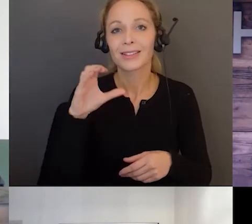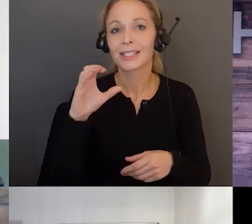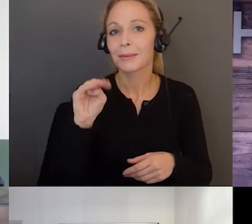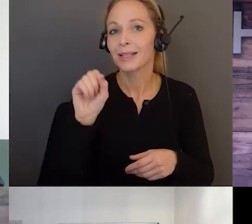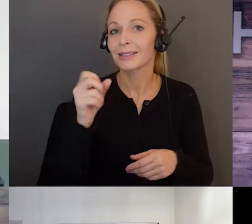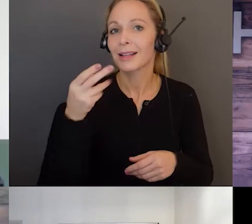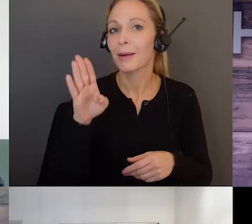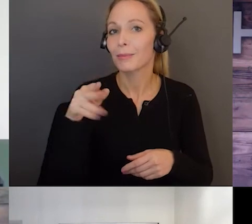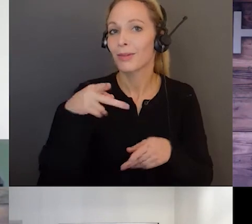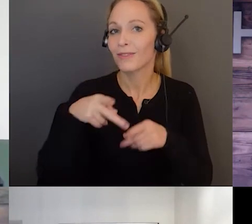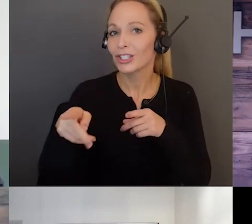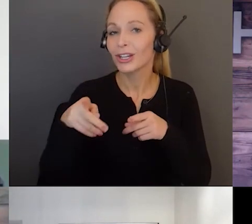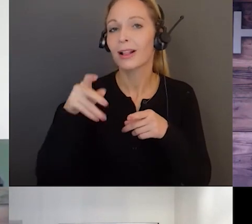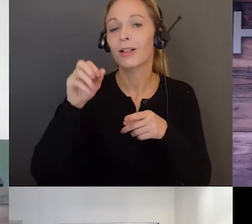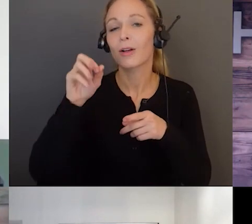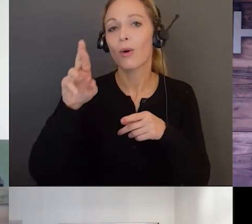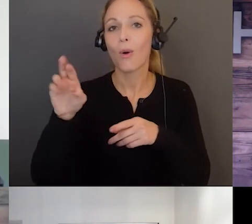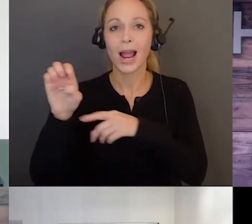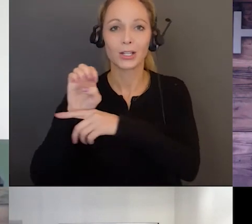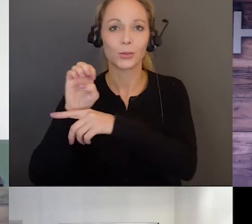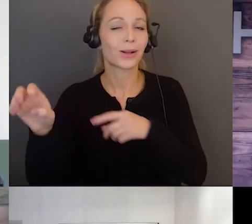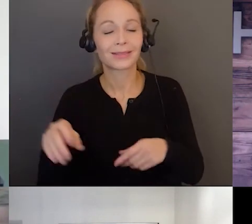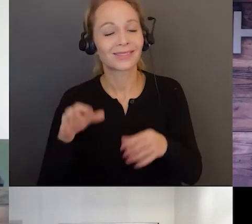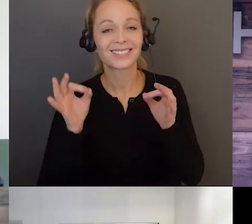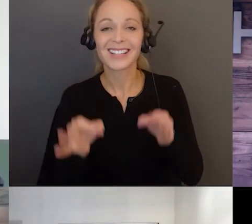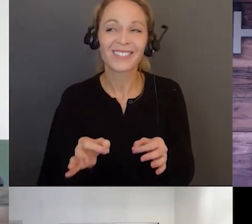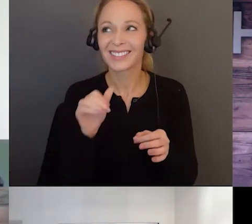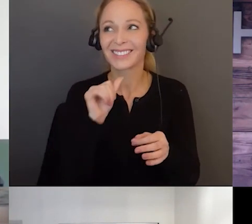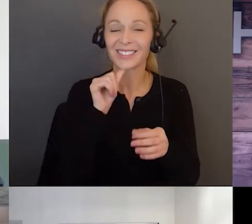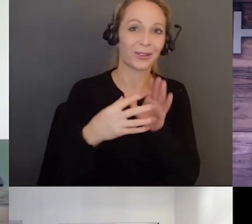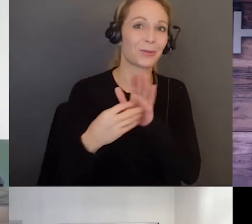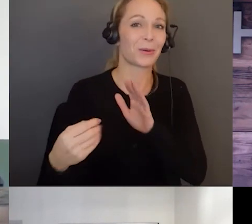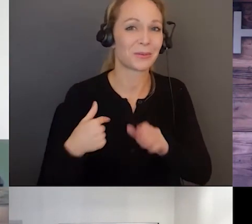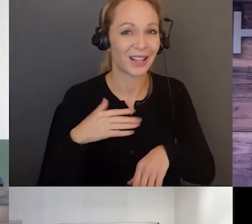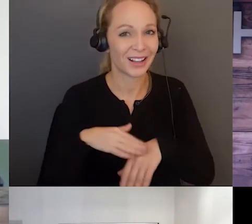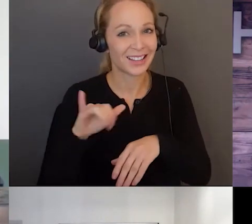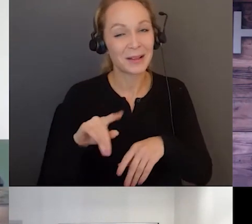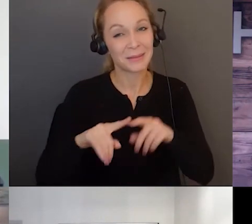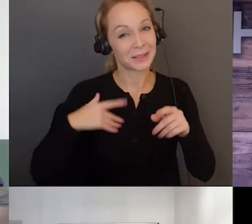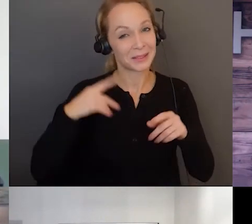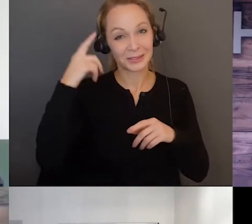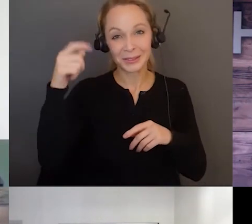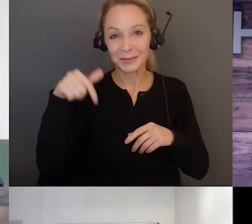TO HAVE CMS PROFESSIONAL OR ENTERPRISE. DEFINITELY DON'T QUOTE ME ON THIS, BUT IT'S MY DREAM